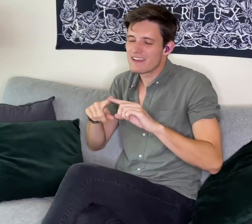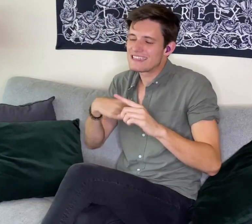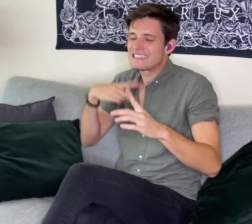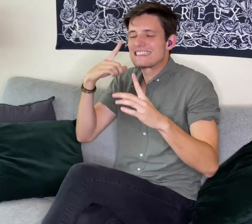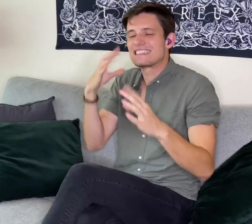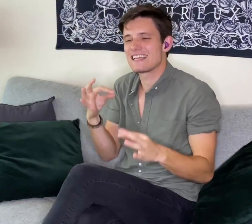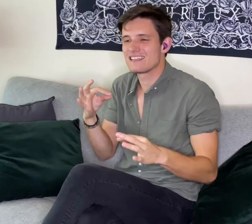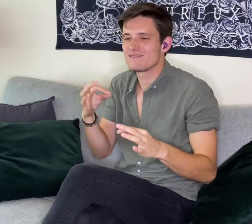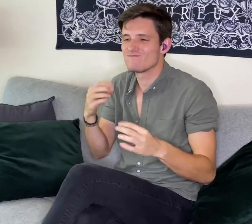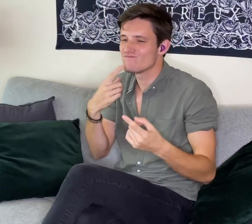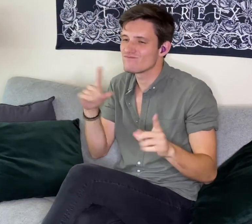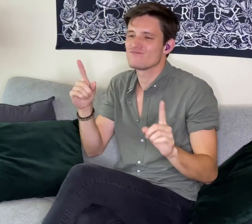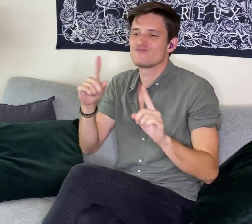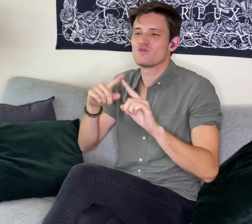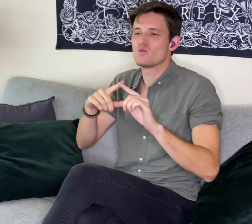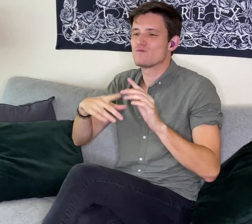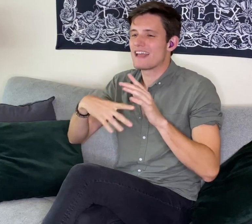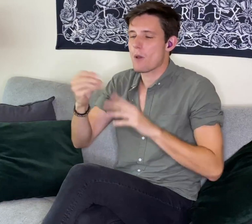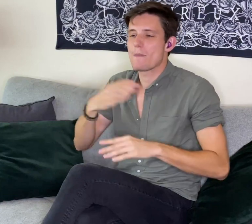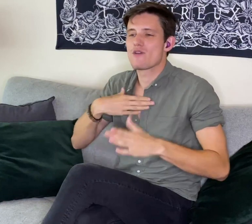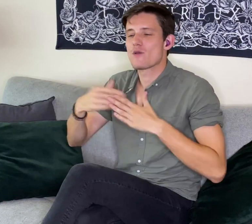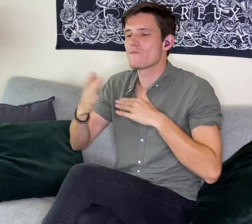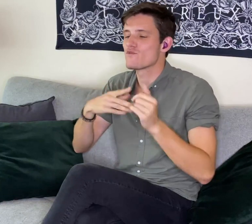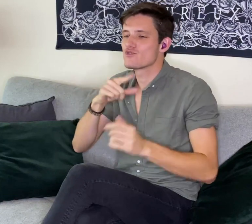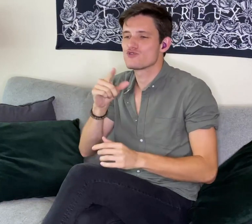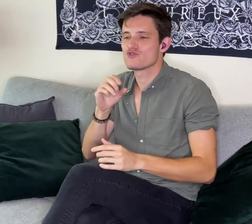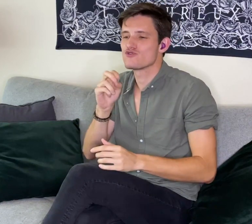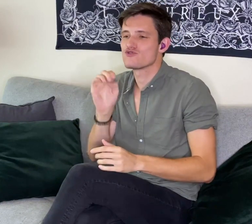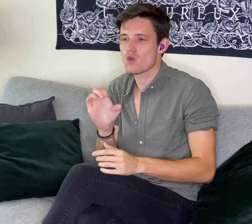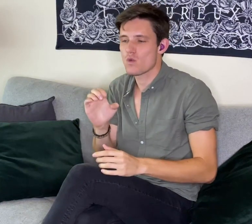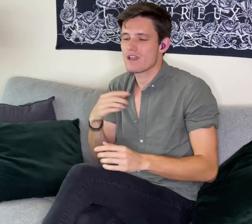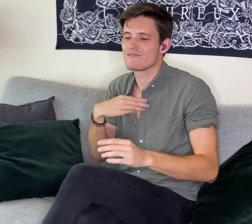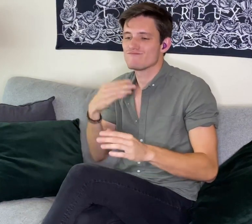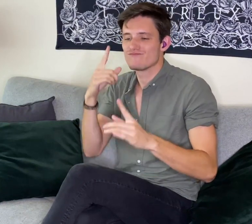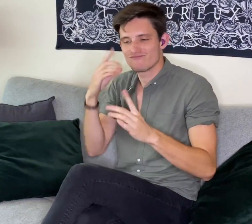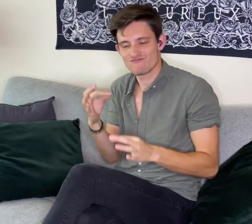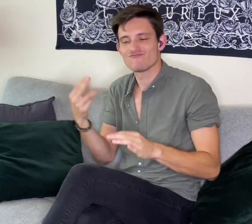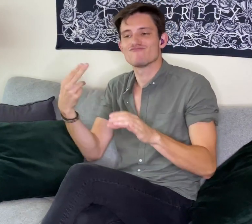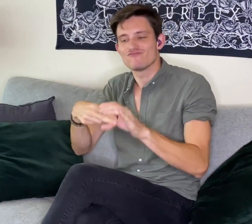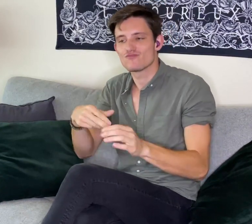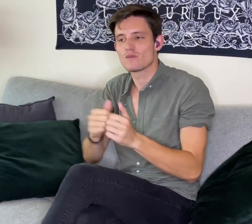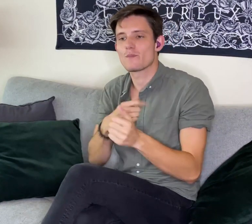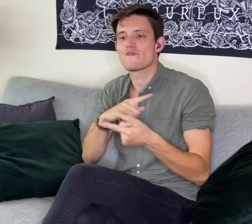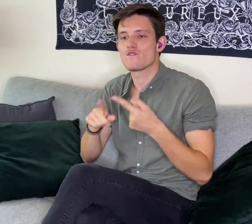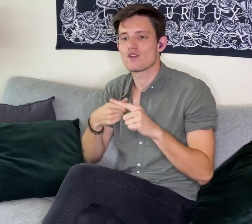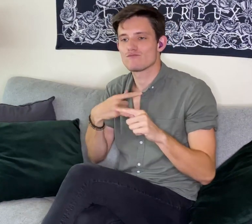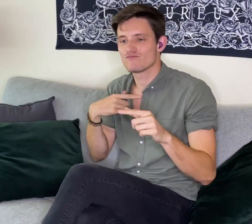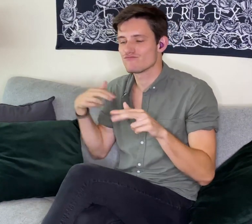but I got outside my comfort zone and decided to join.